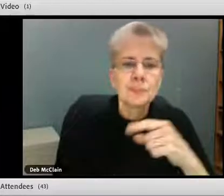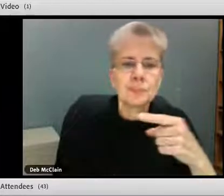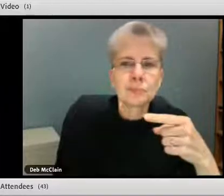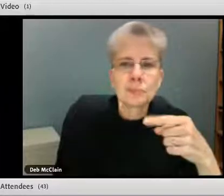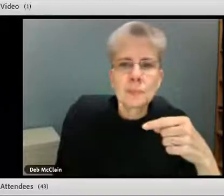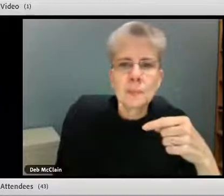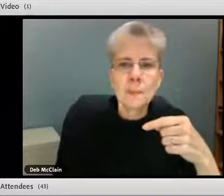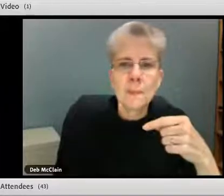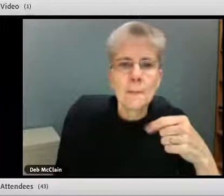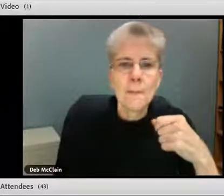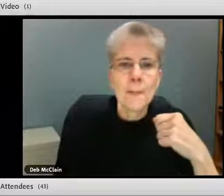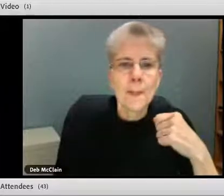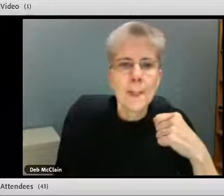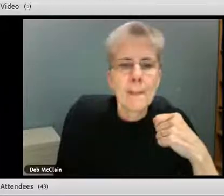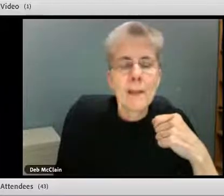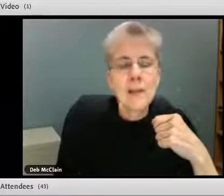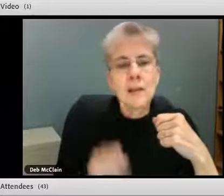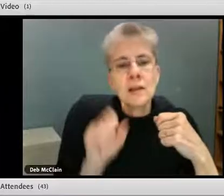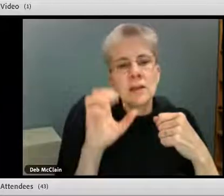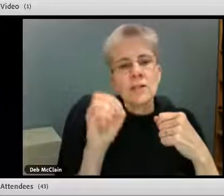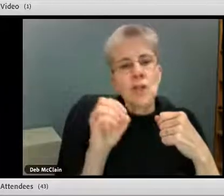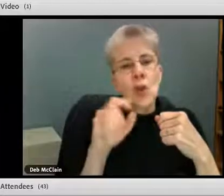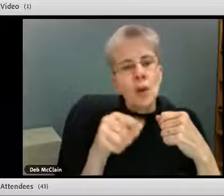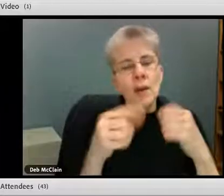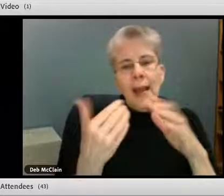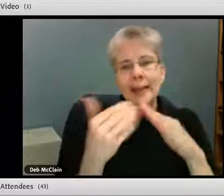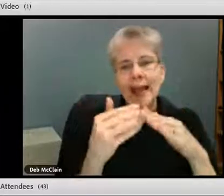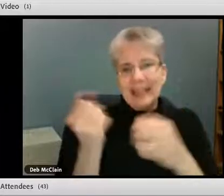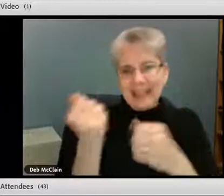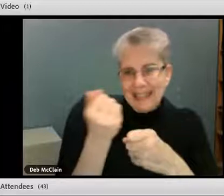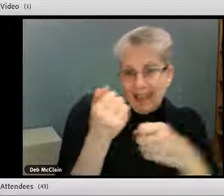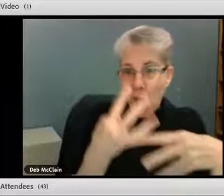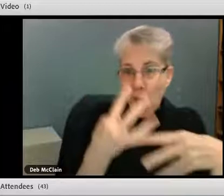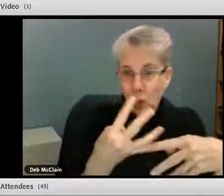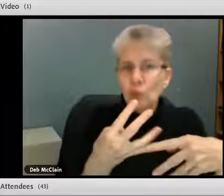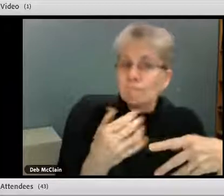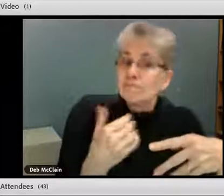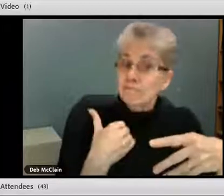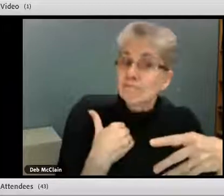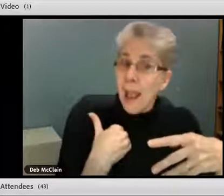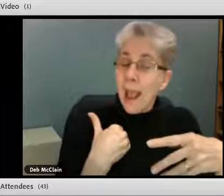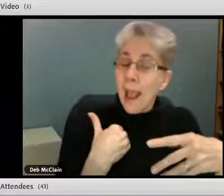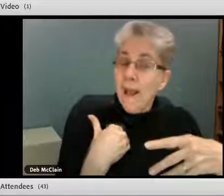So, again, download. They would like attribution, but they basically say,